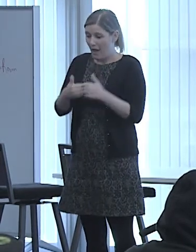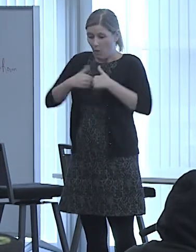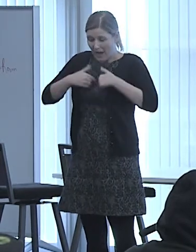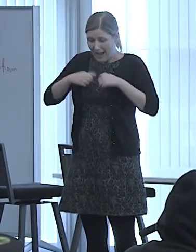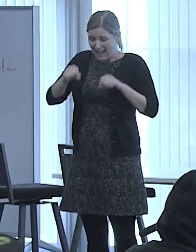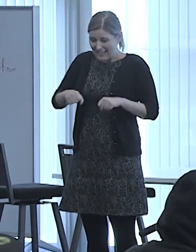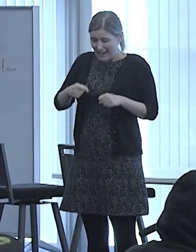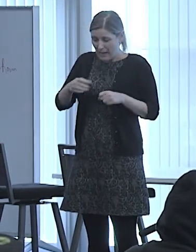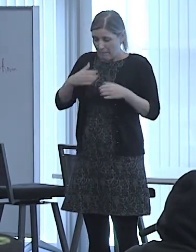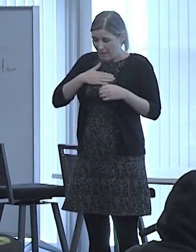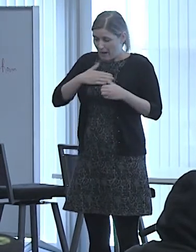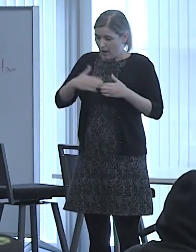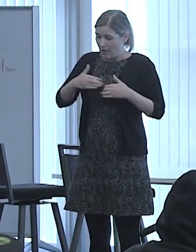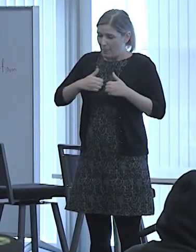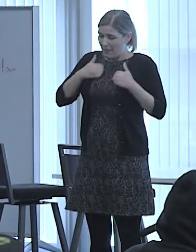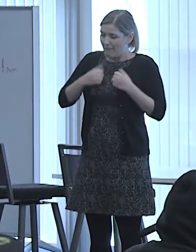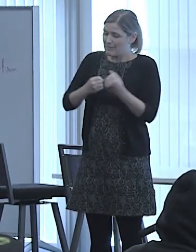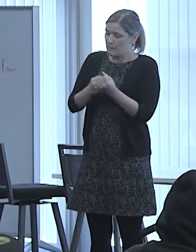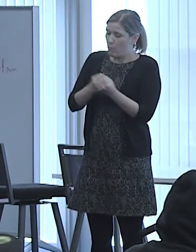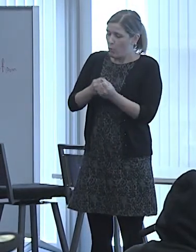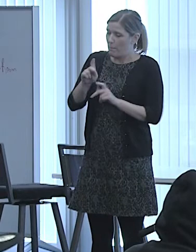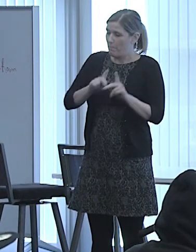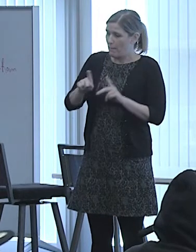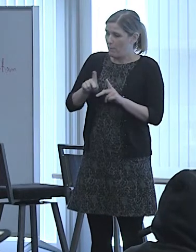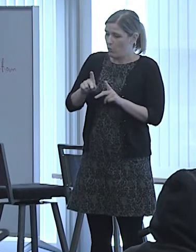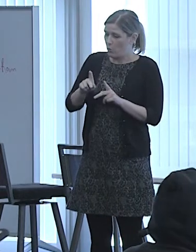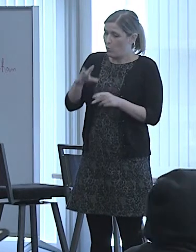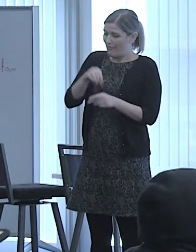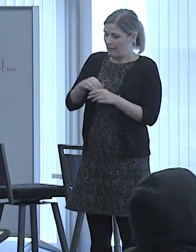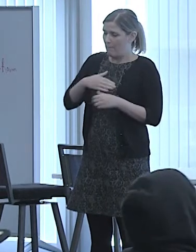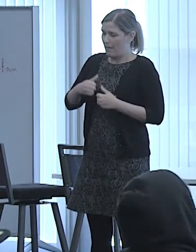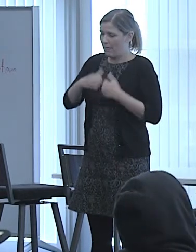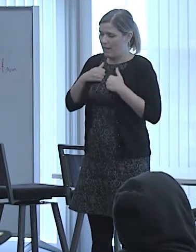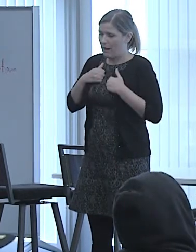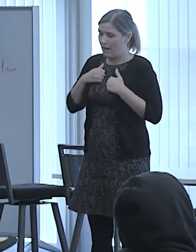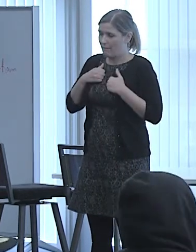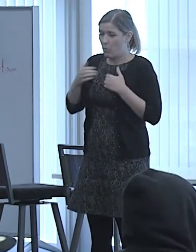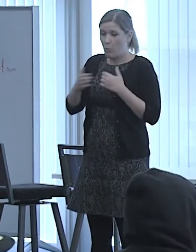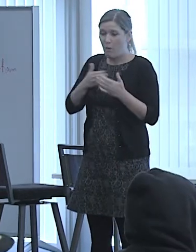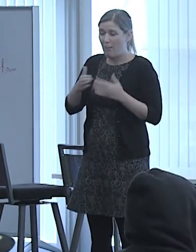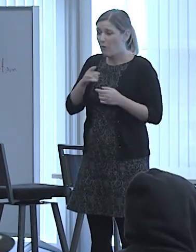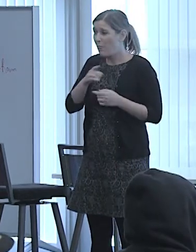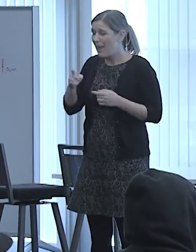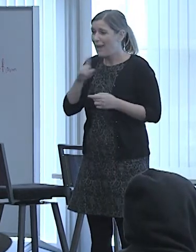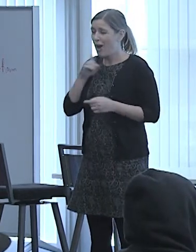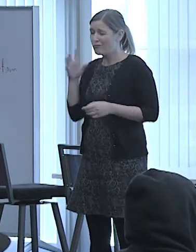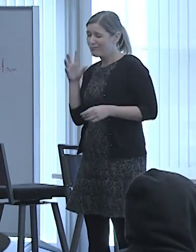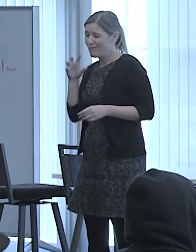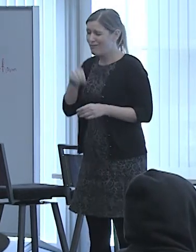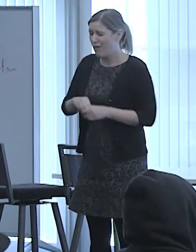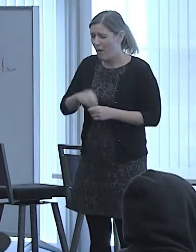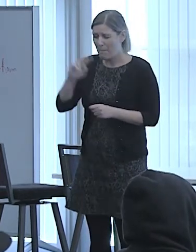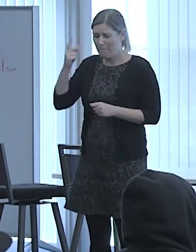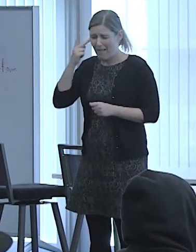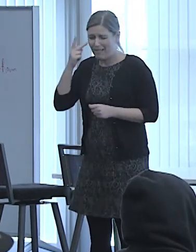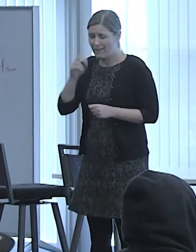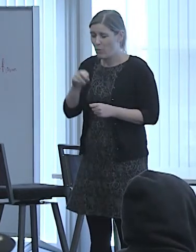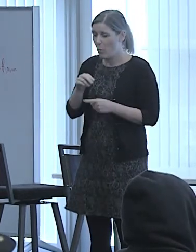in my life, support the people in my life, whether or not they're invested in activist politics, whether or not they know or use